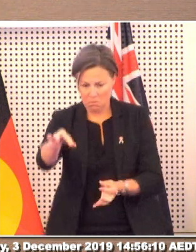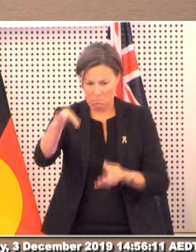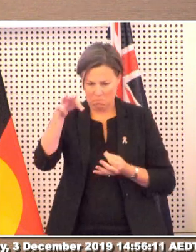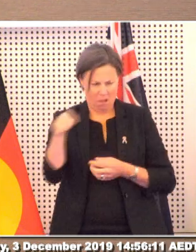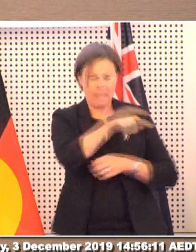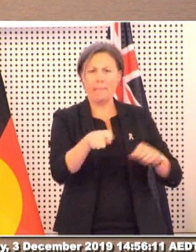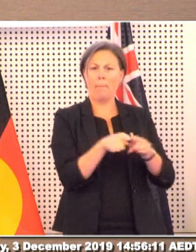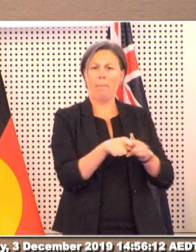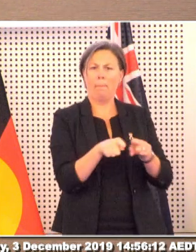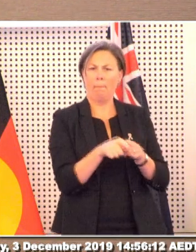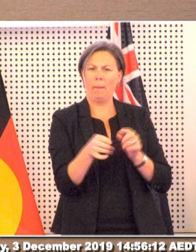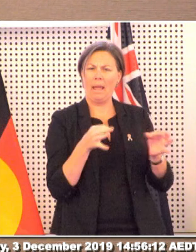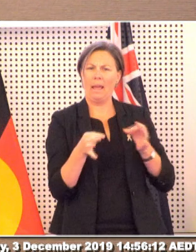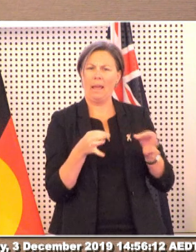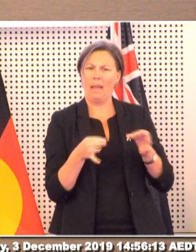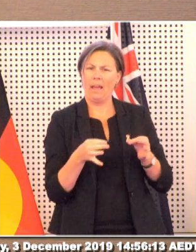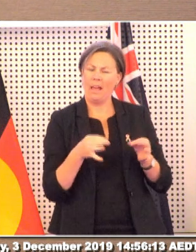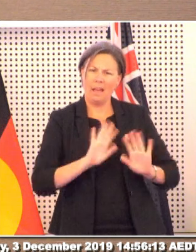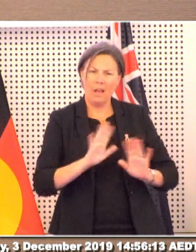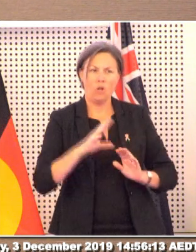plan when we’re all different.